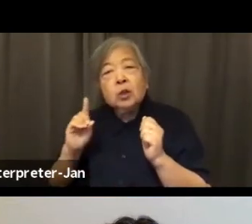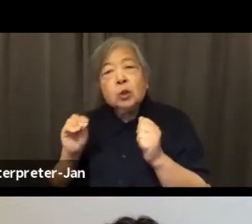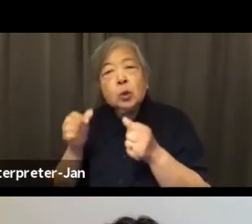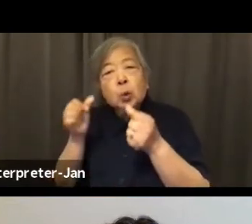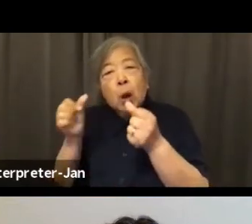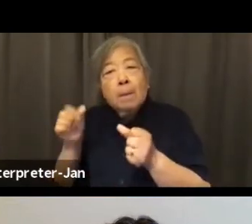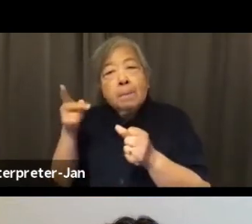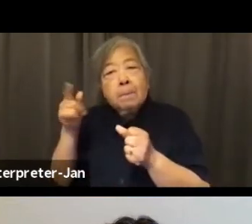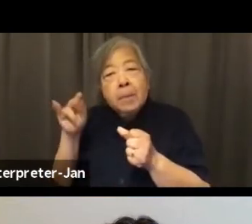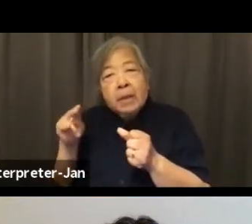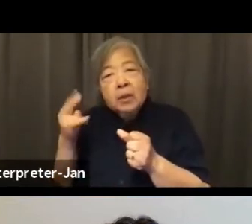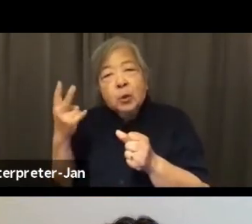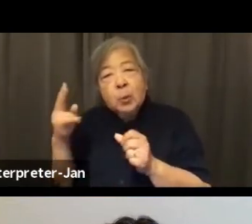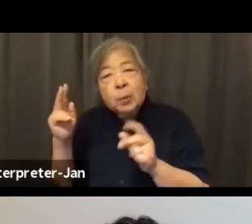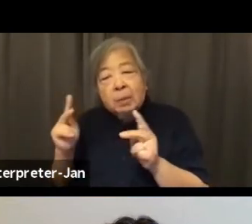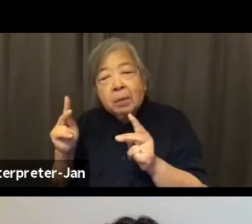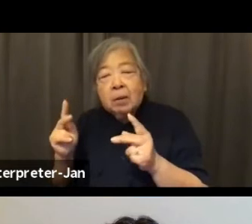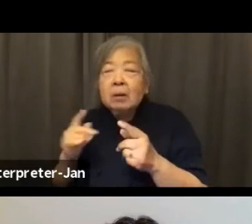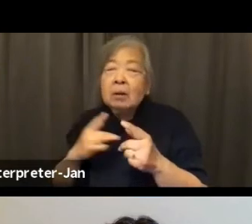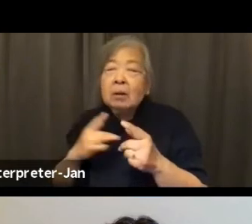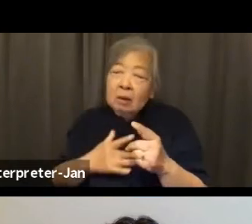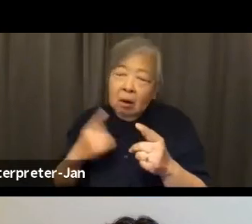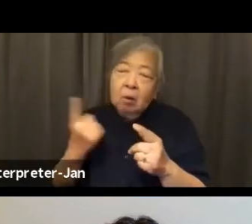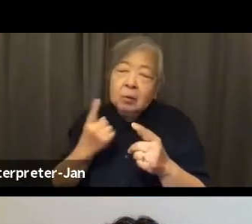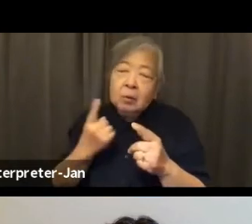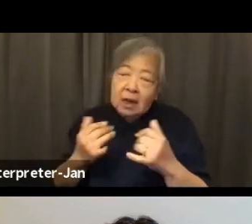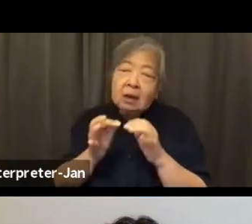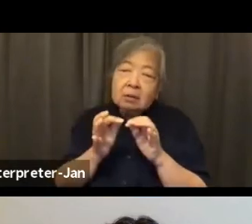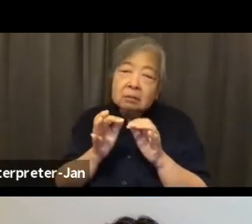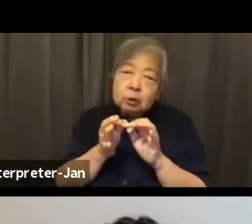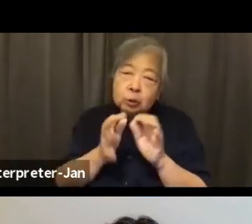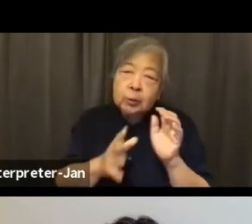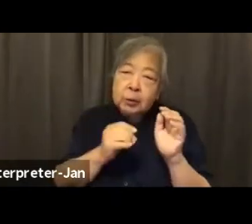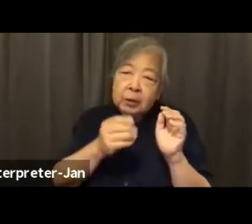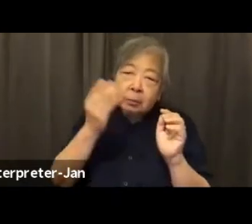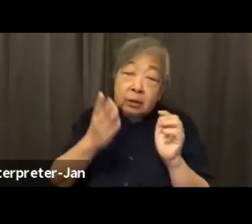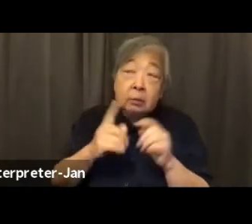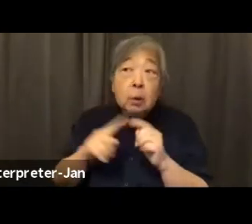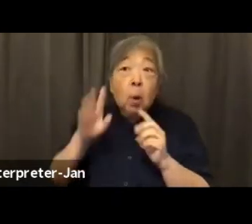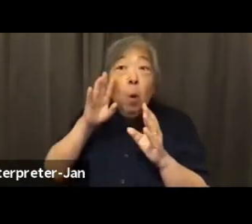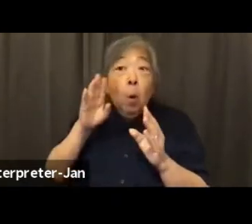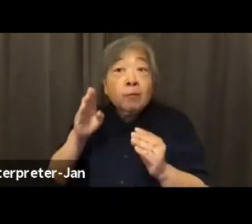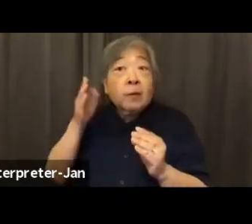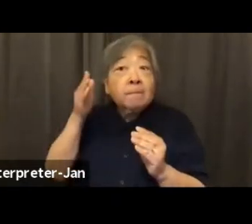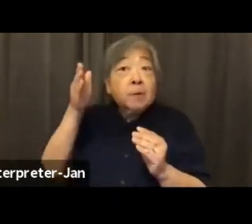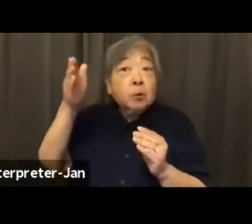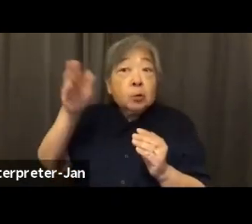plus the speaker but hopefully that will be a future upgrade in Zoom.